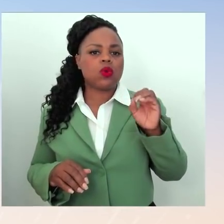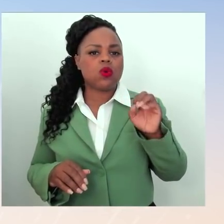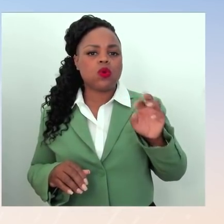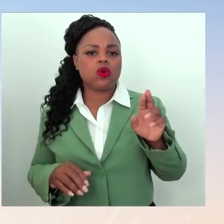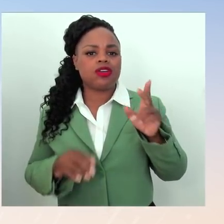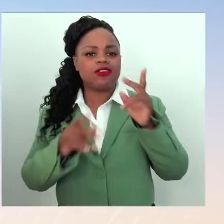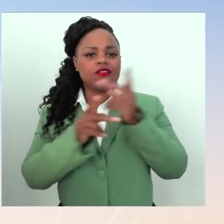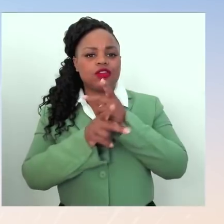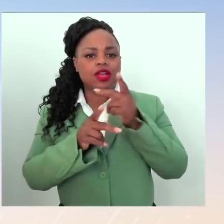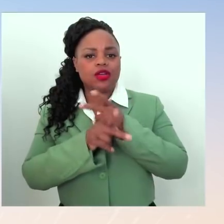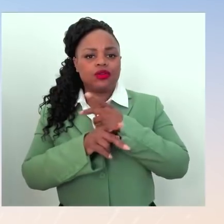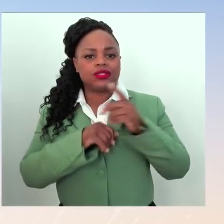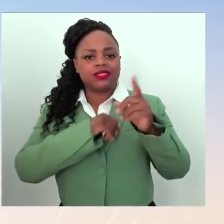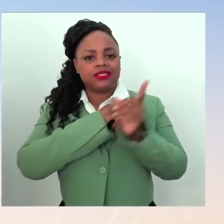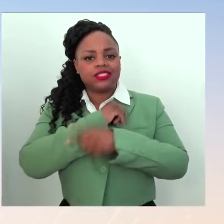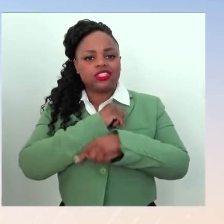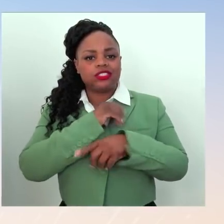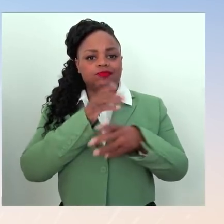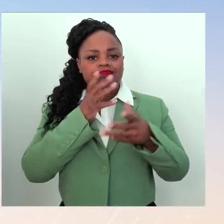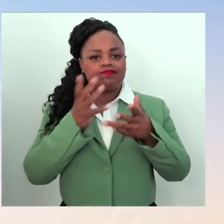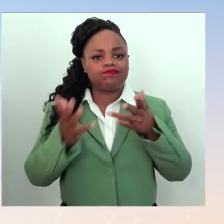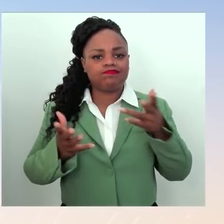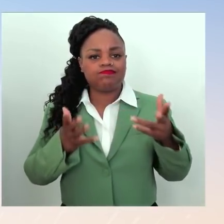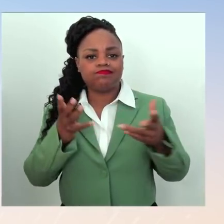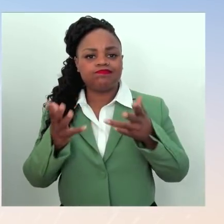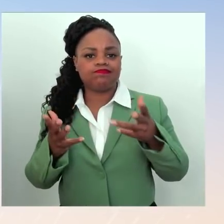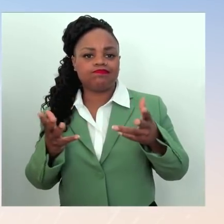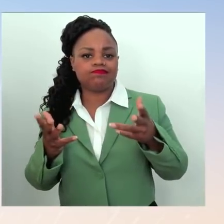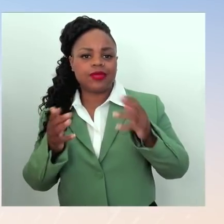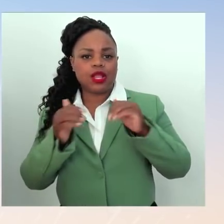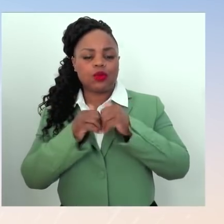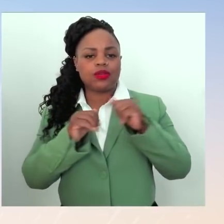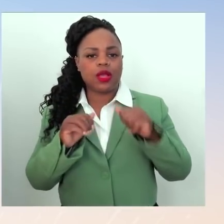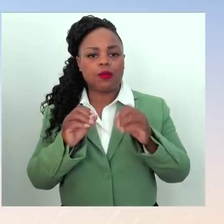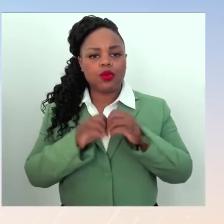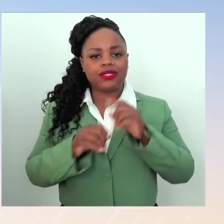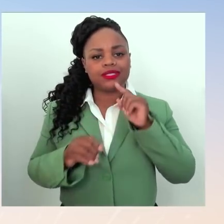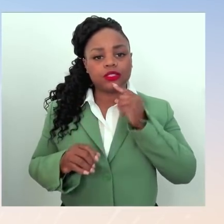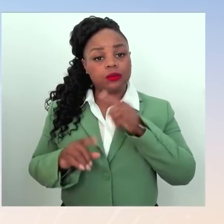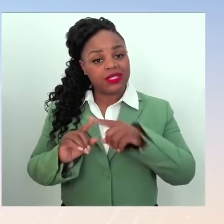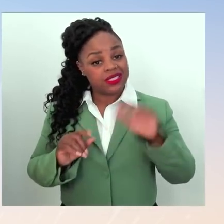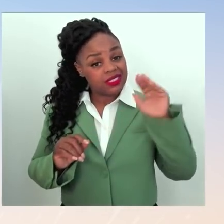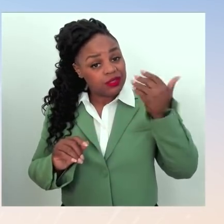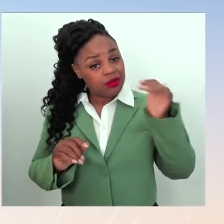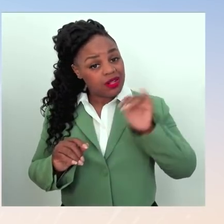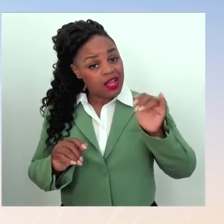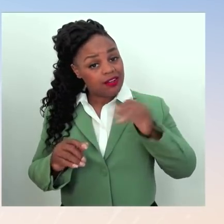I mean, in terms of India, Pakistan, you know, and China has still not been,